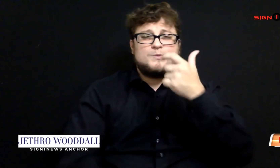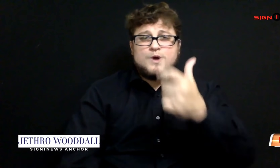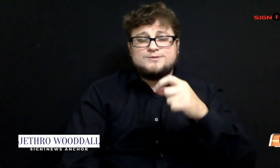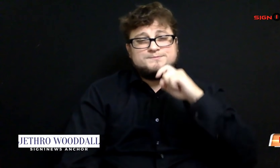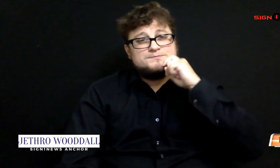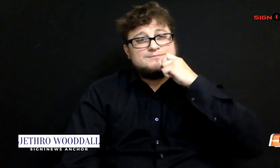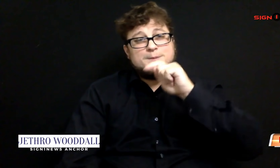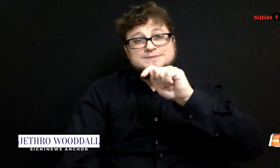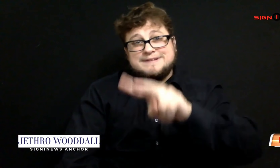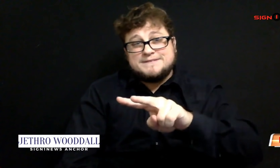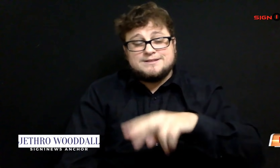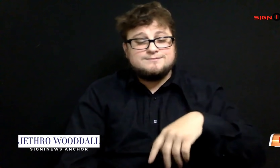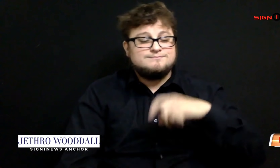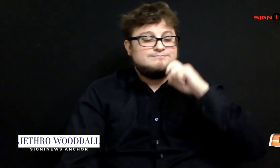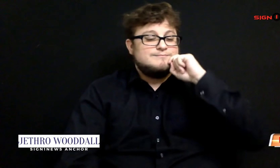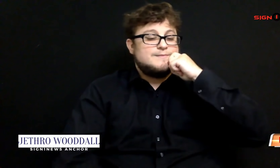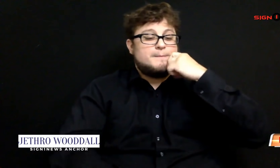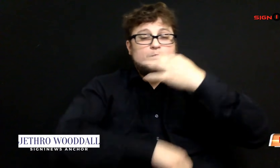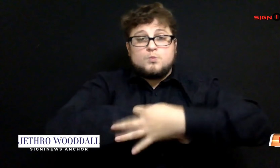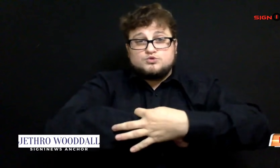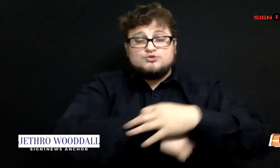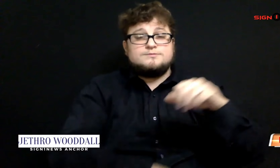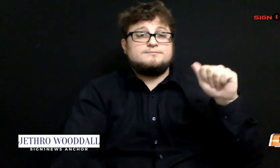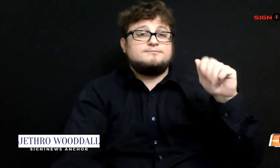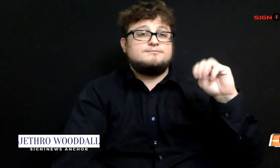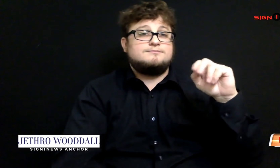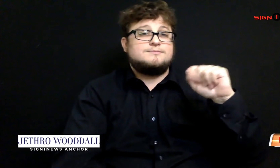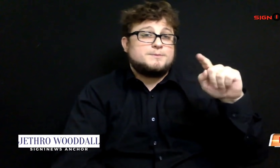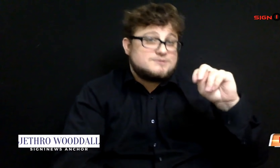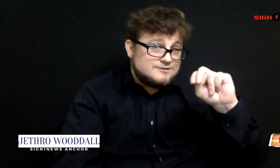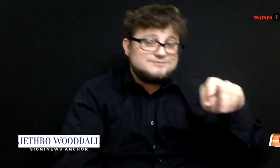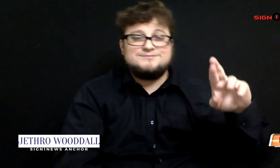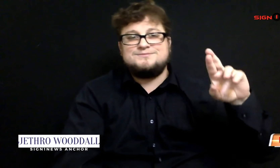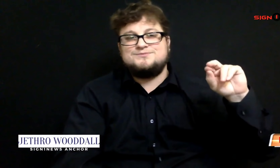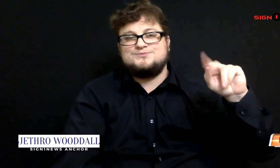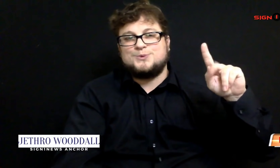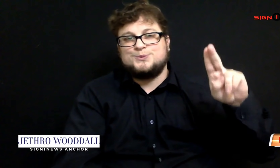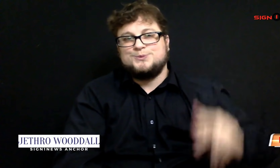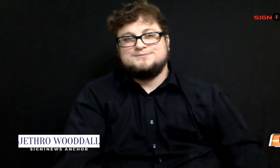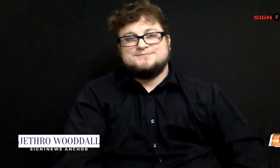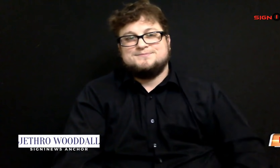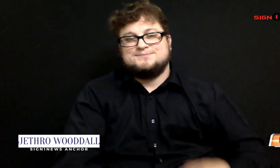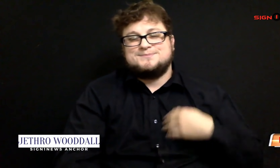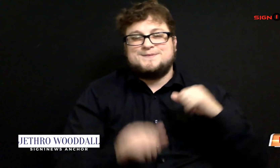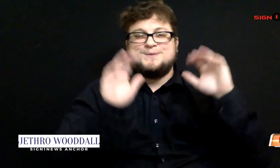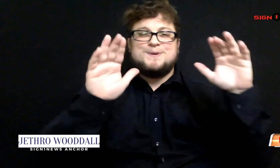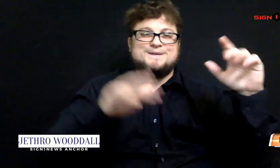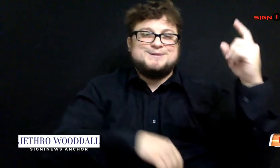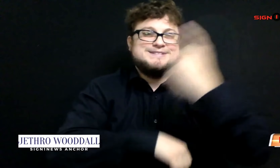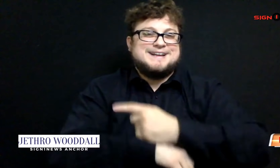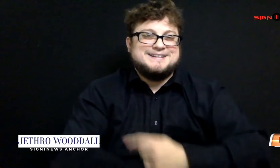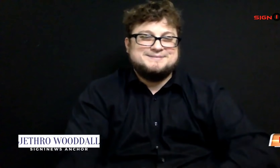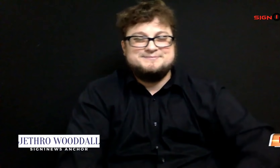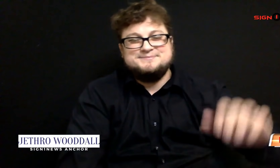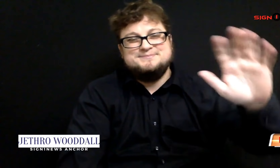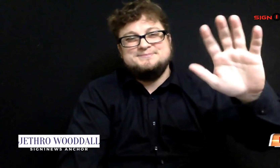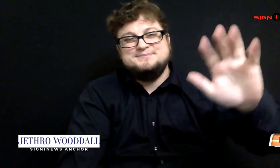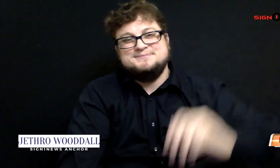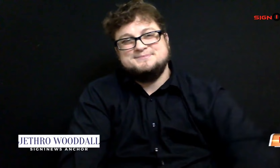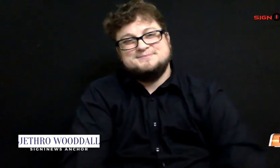smart phone and you can also watch an Apple TV Apple watch Amazon and Roku have a wonderful day bye-bye